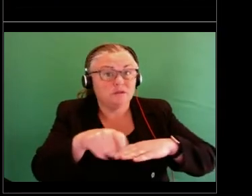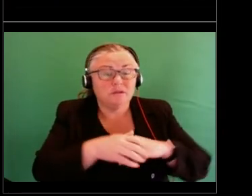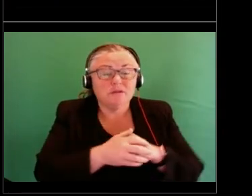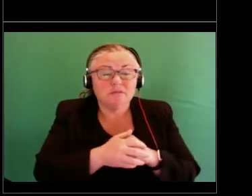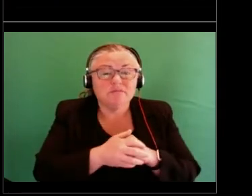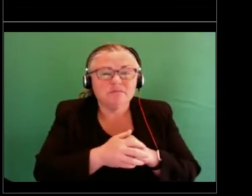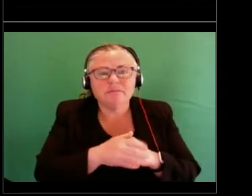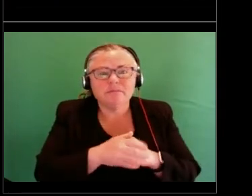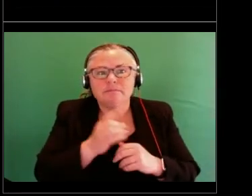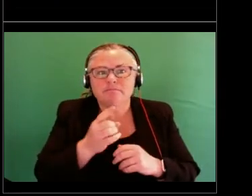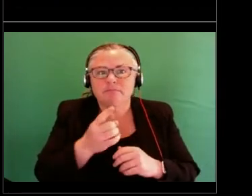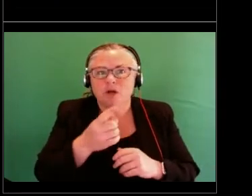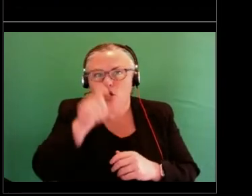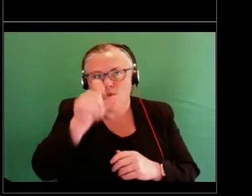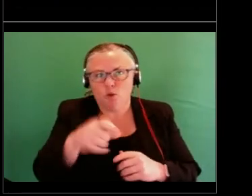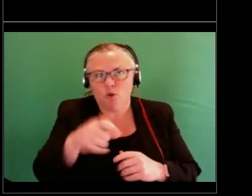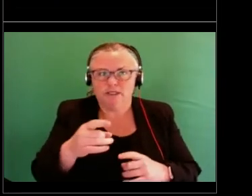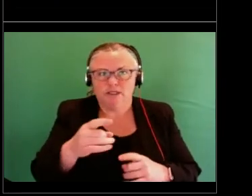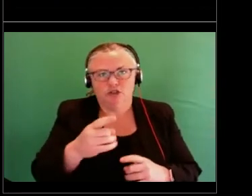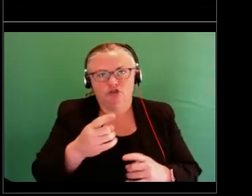They will refer them for us.